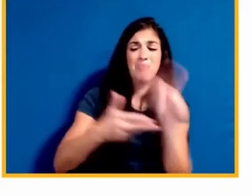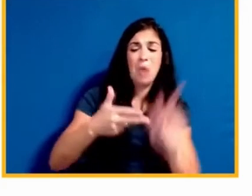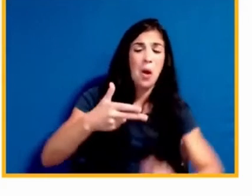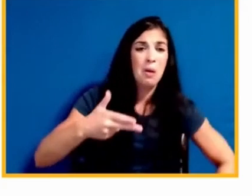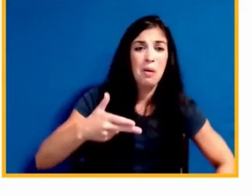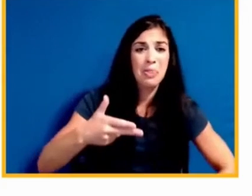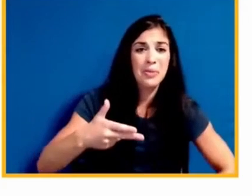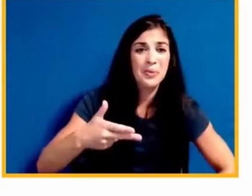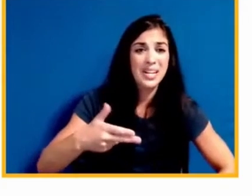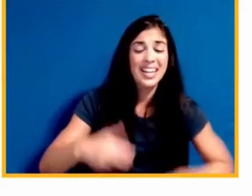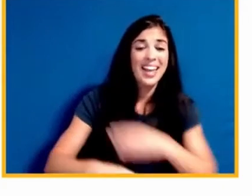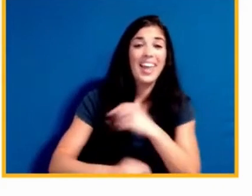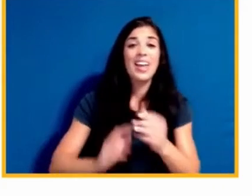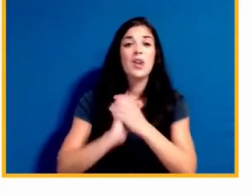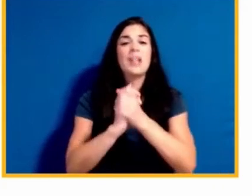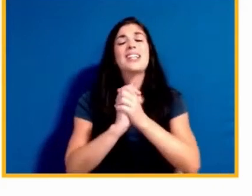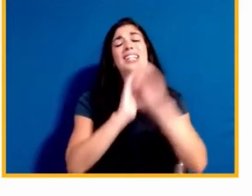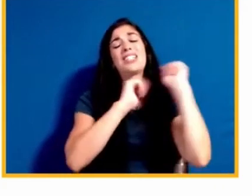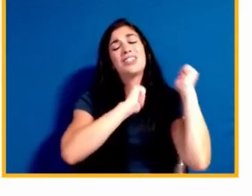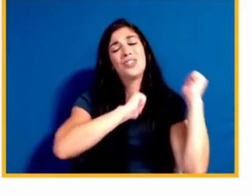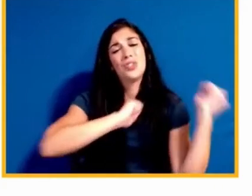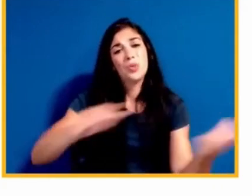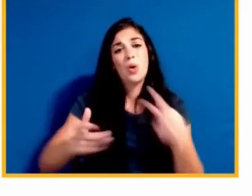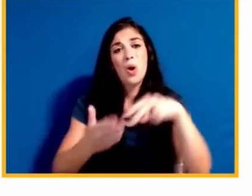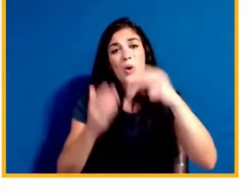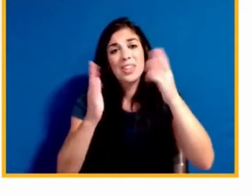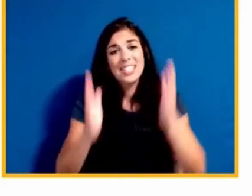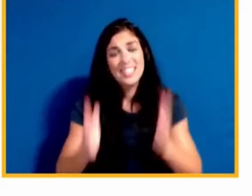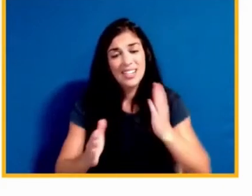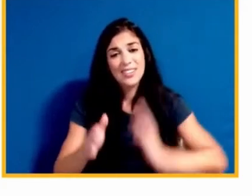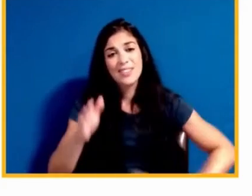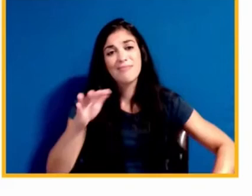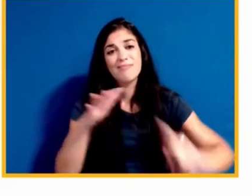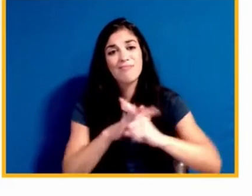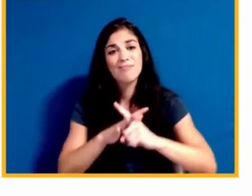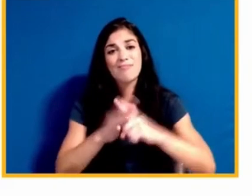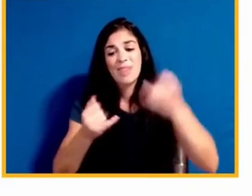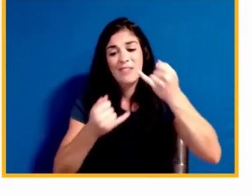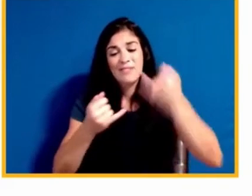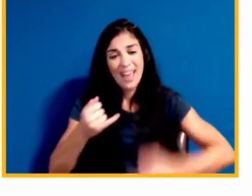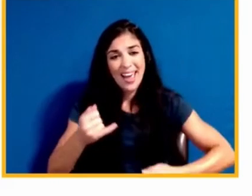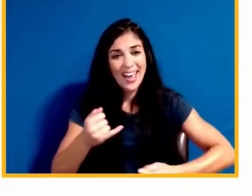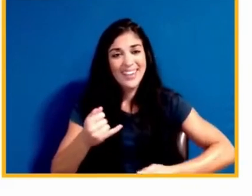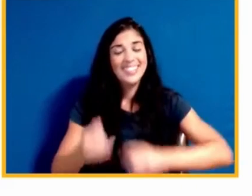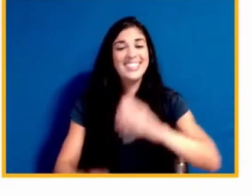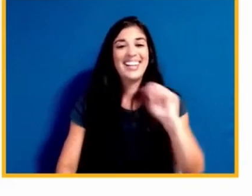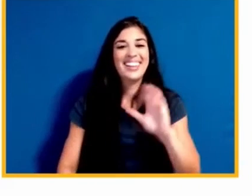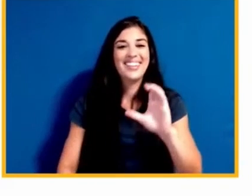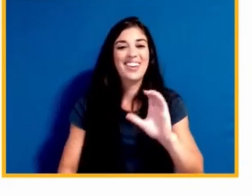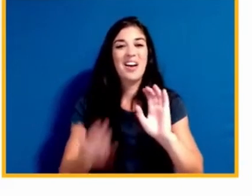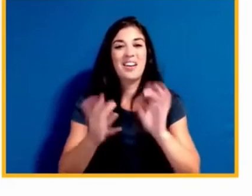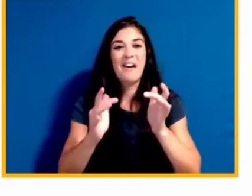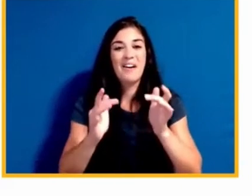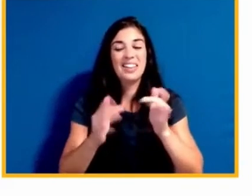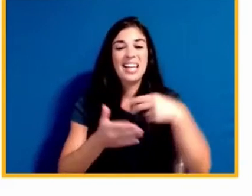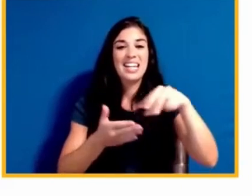and congratulations to all the dancers that made it to these finals for this year's Anthrocon online dance